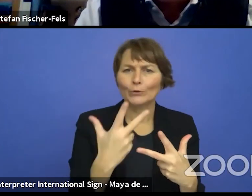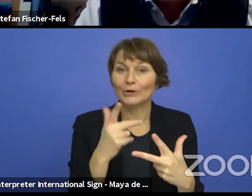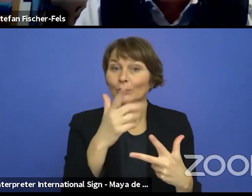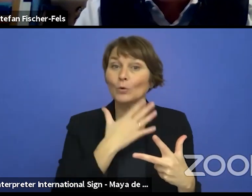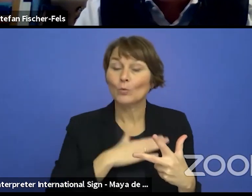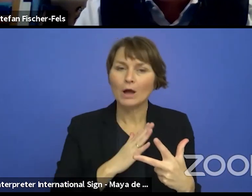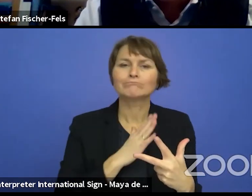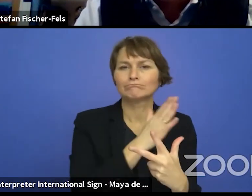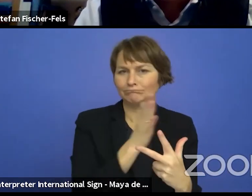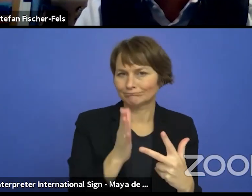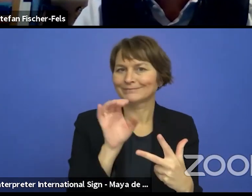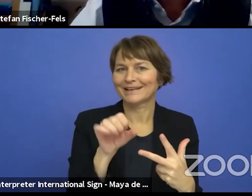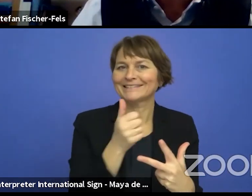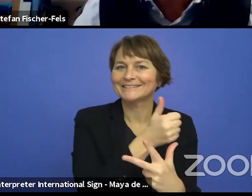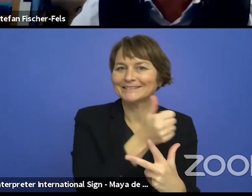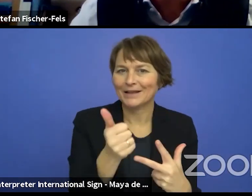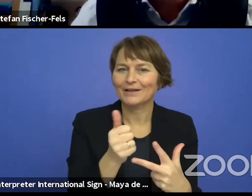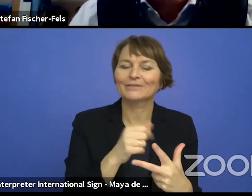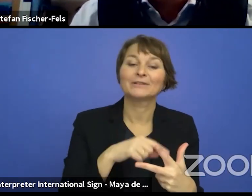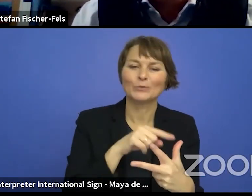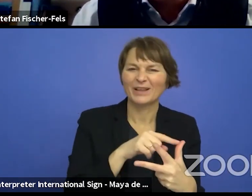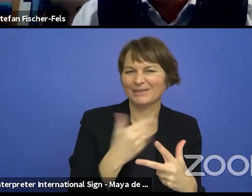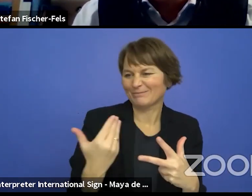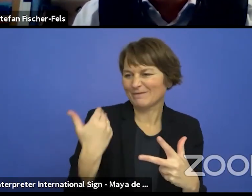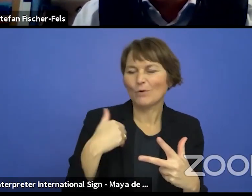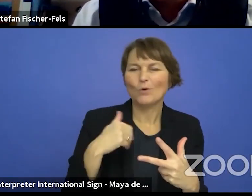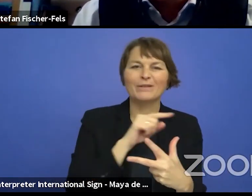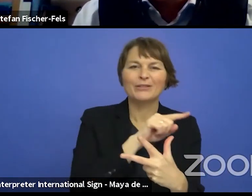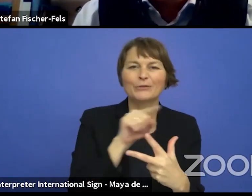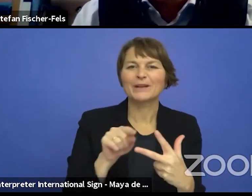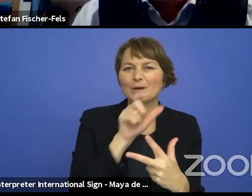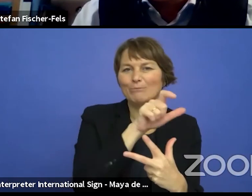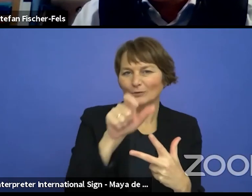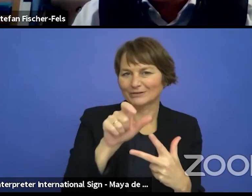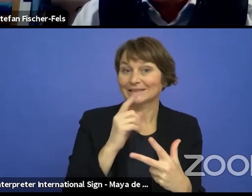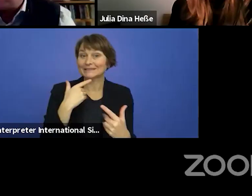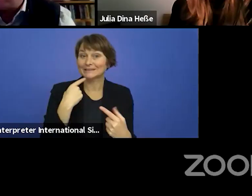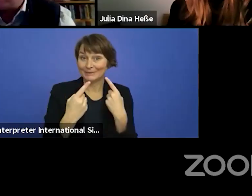go to. With Farnaz, Constanza or Yvette. Thank you very much.